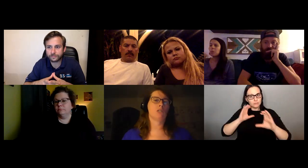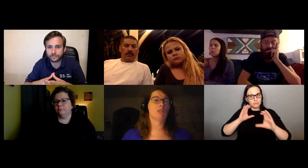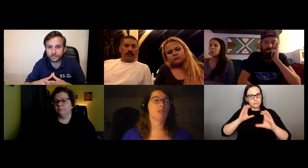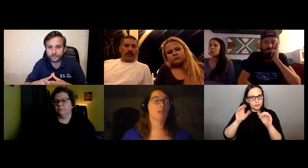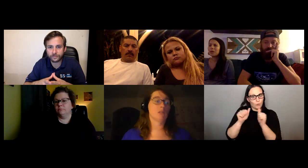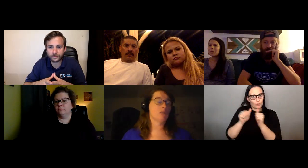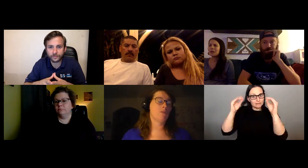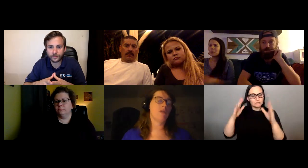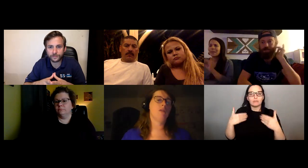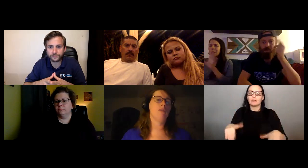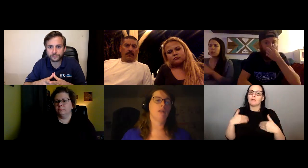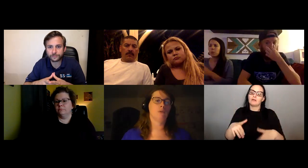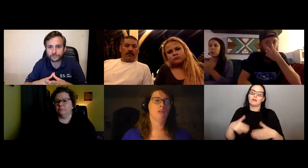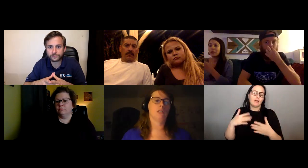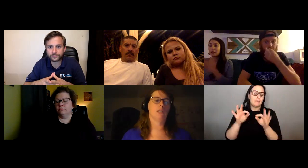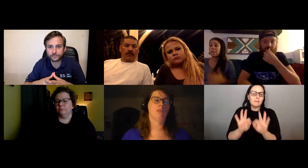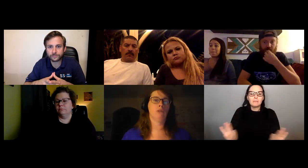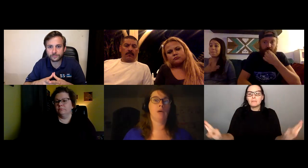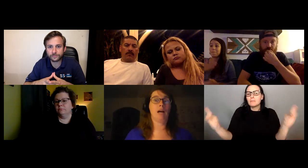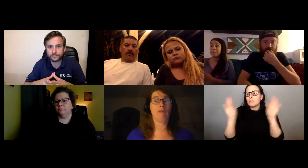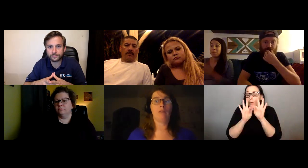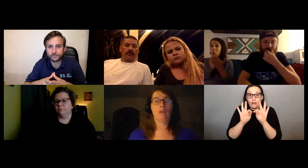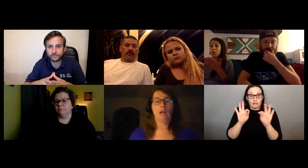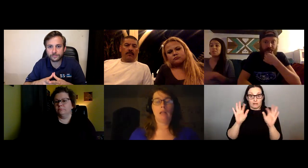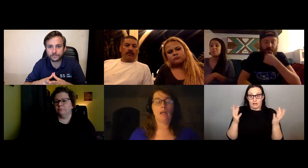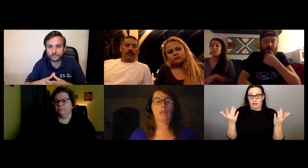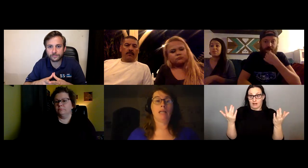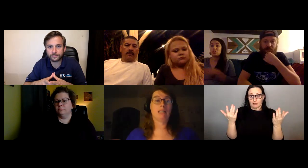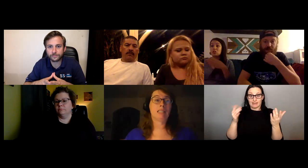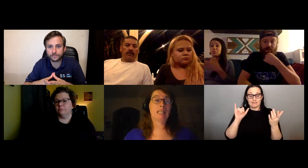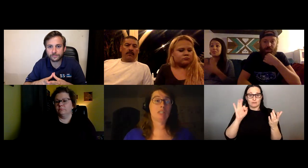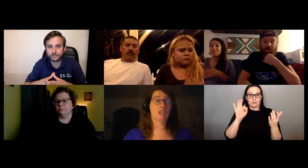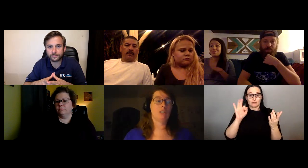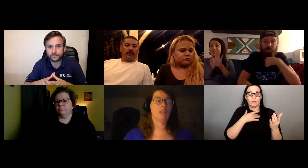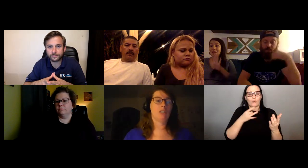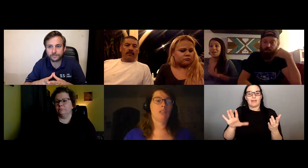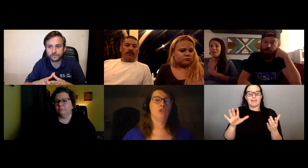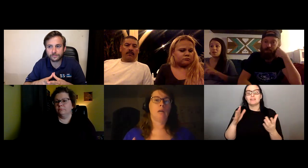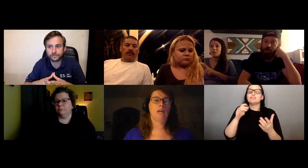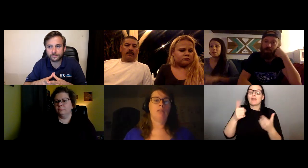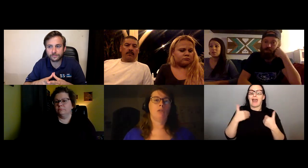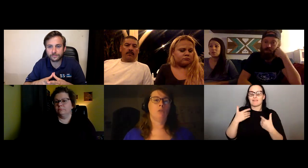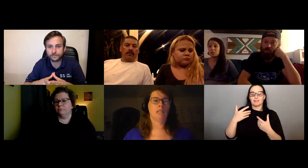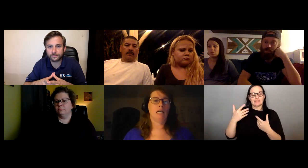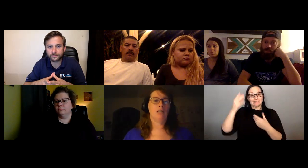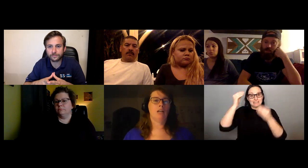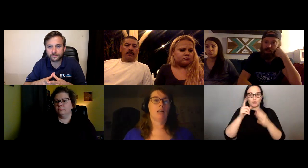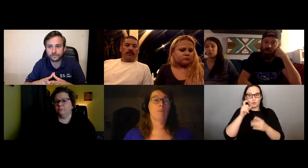is is very very important and if you don't have a like-minded teacher